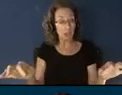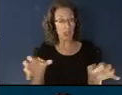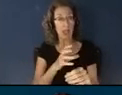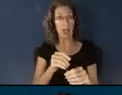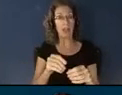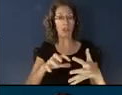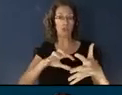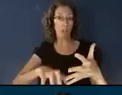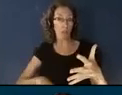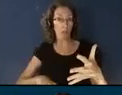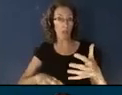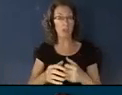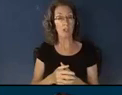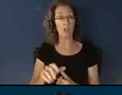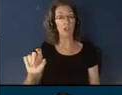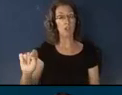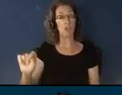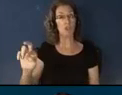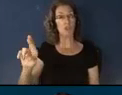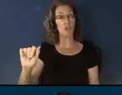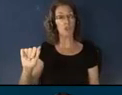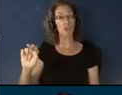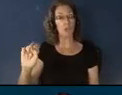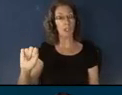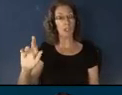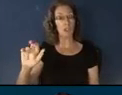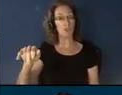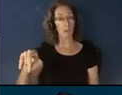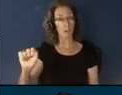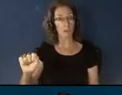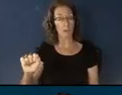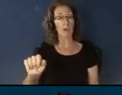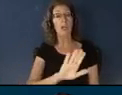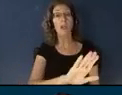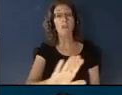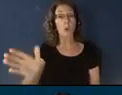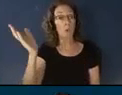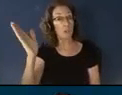uh We really would whether you're doing a recorded uh presentation or giving a live one,